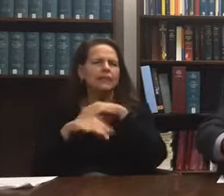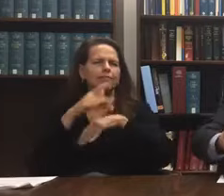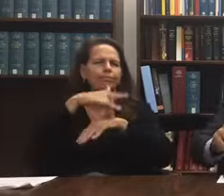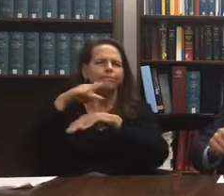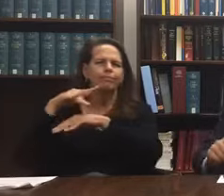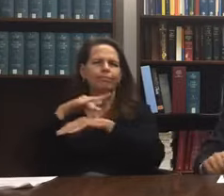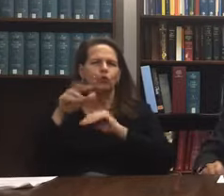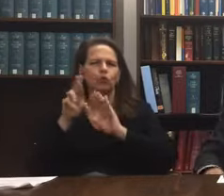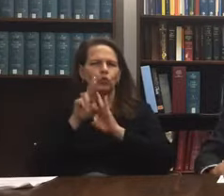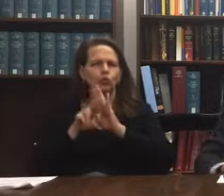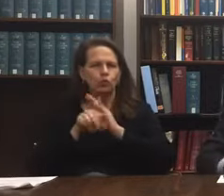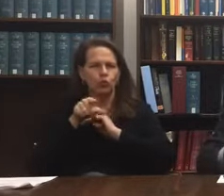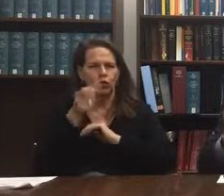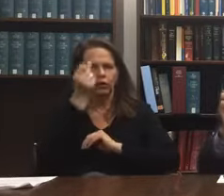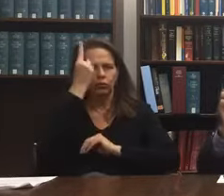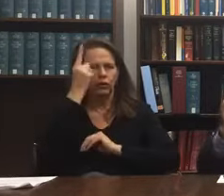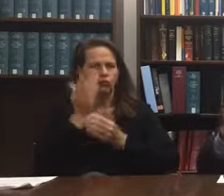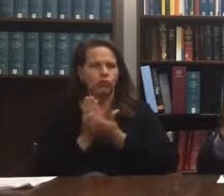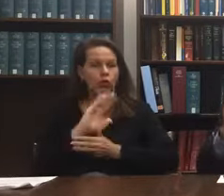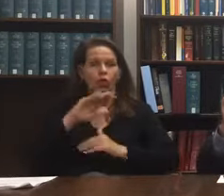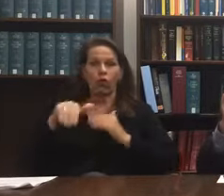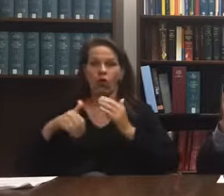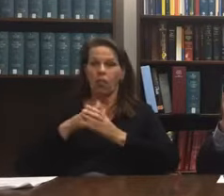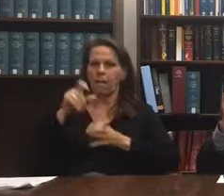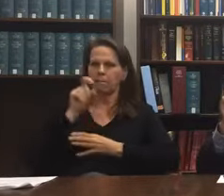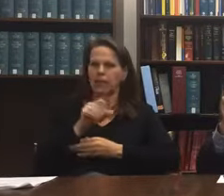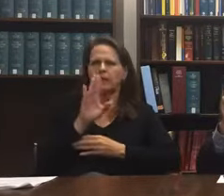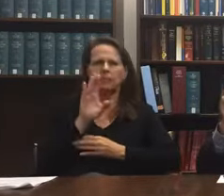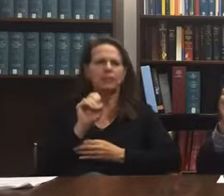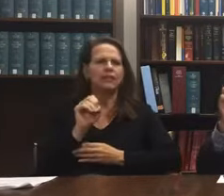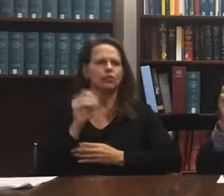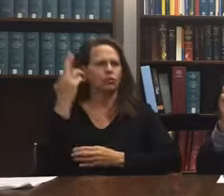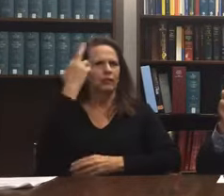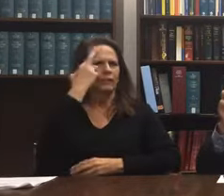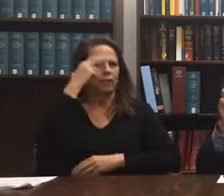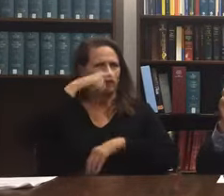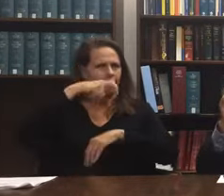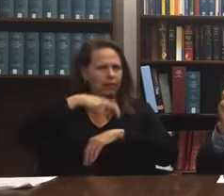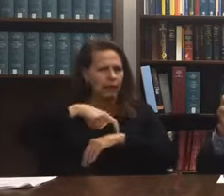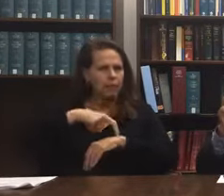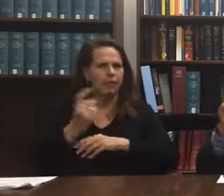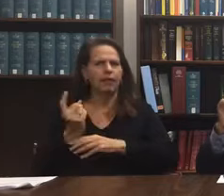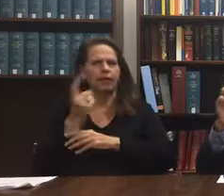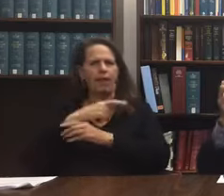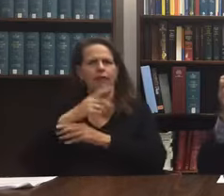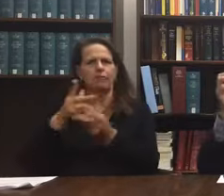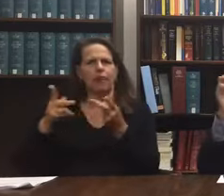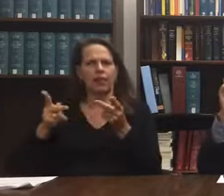rights.. all the hearings have to be held at a reasonable time date or place now